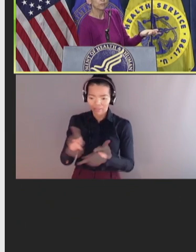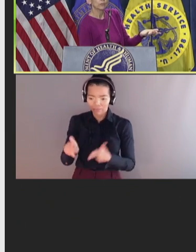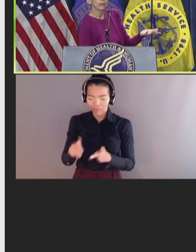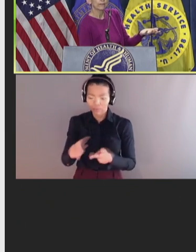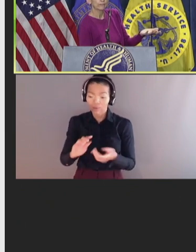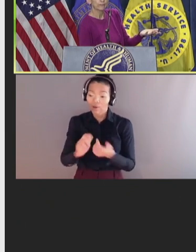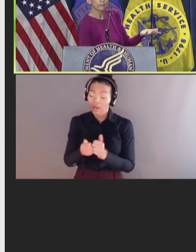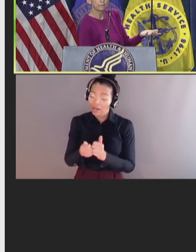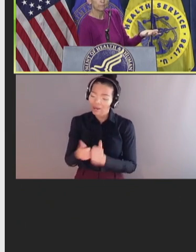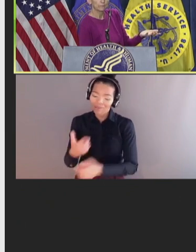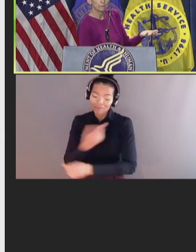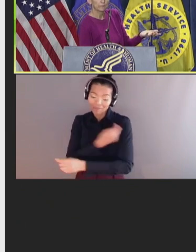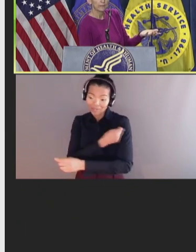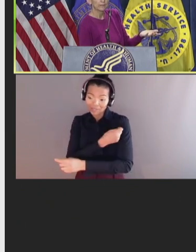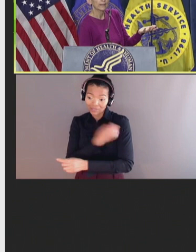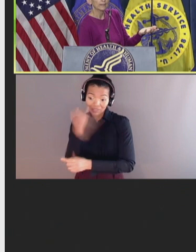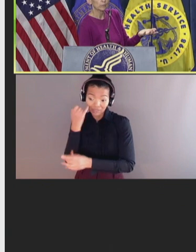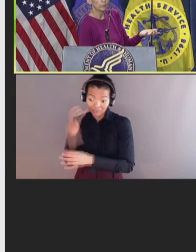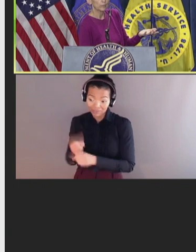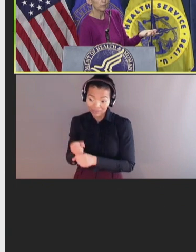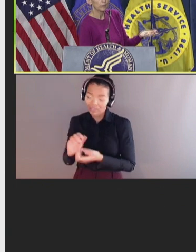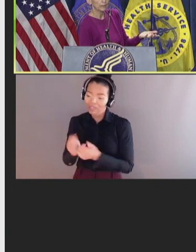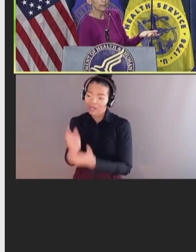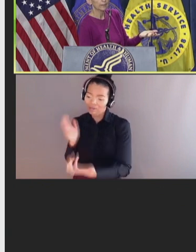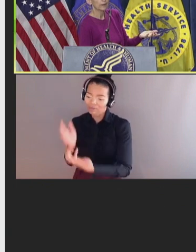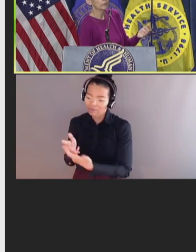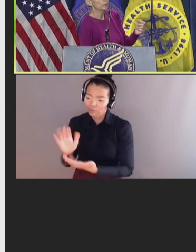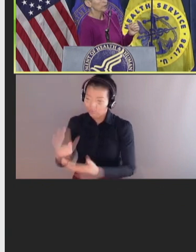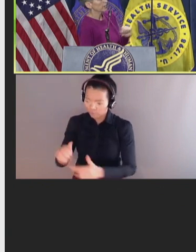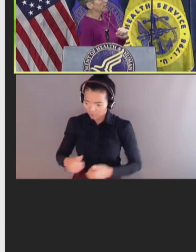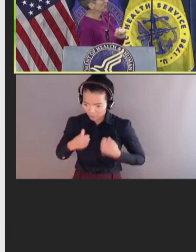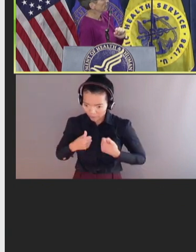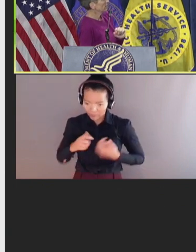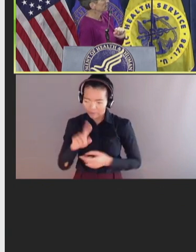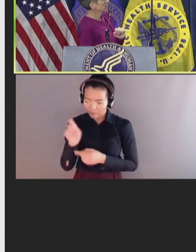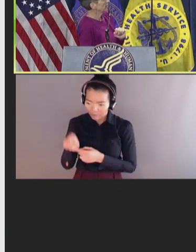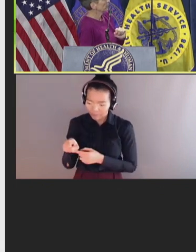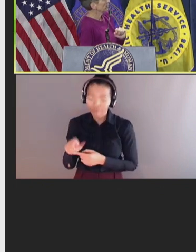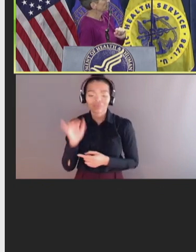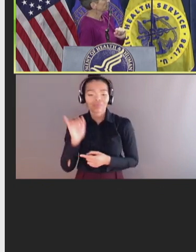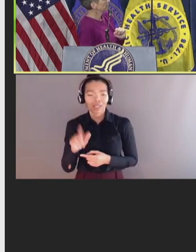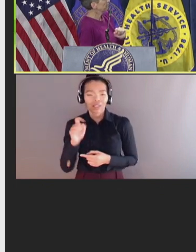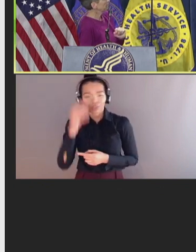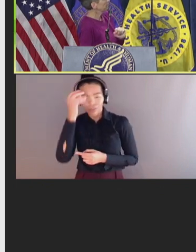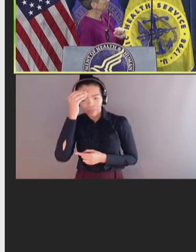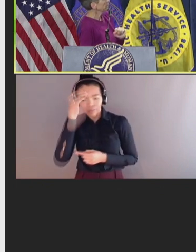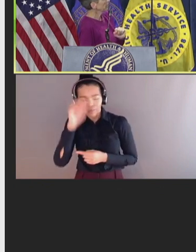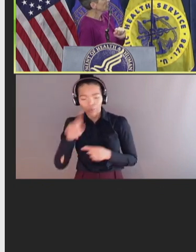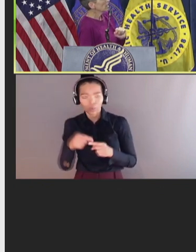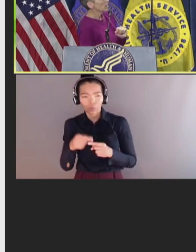your life?" That is what we need to be thinking about when we think about vaccine equity. So,